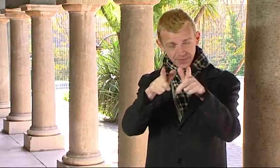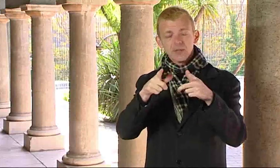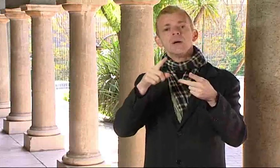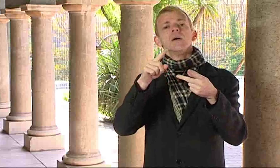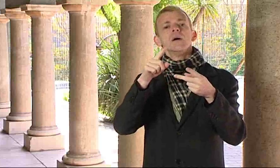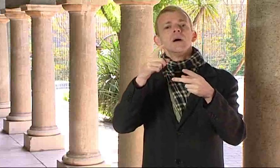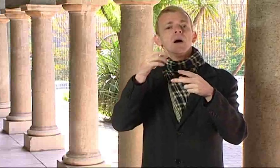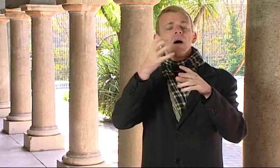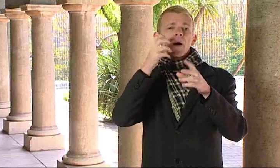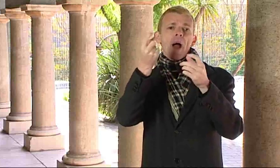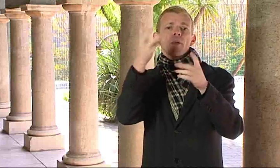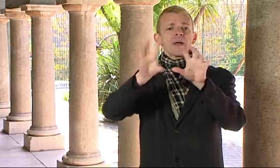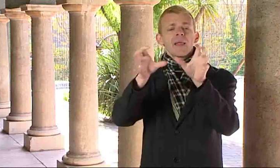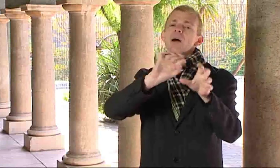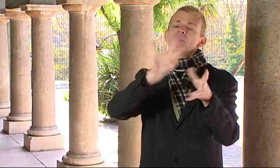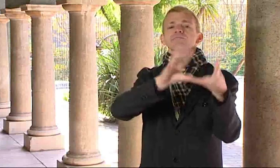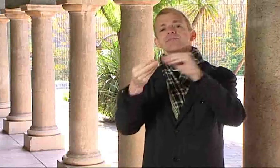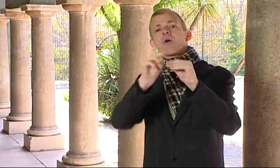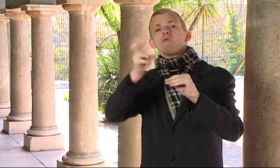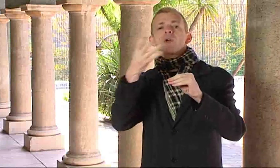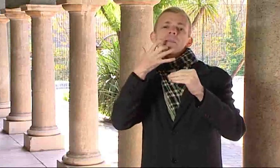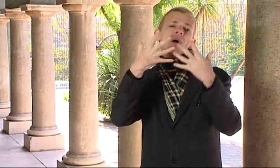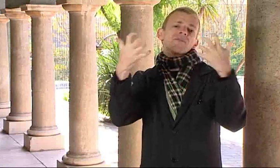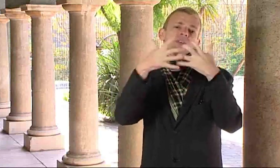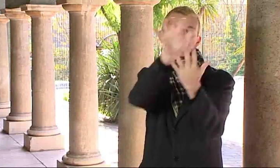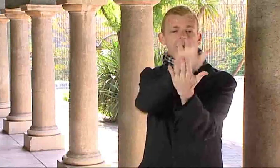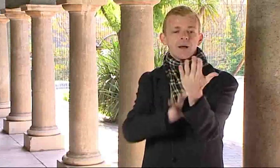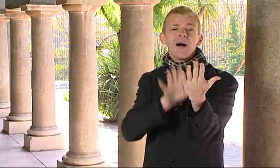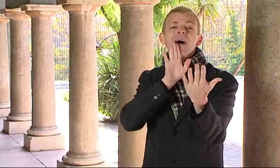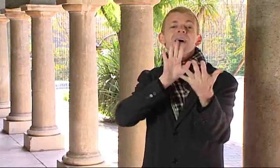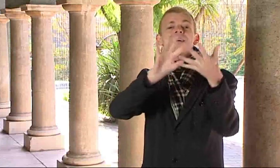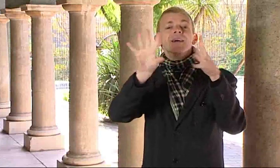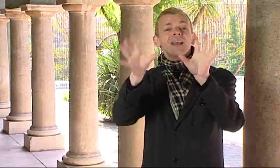When developing the work teachers assign us, by using